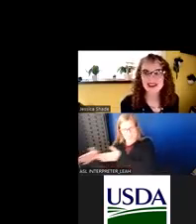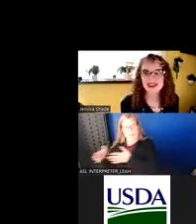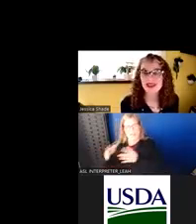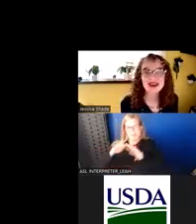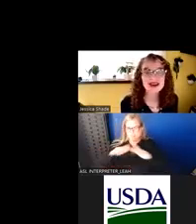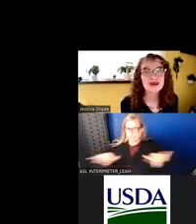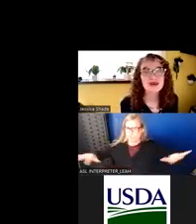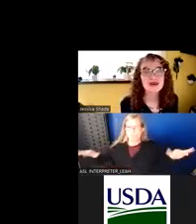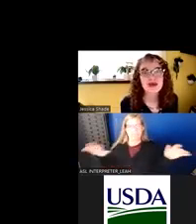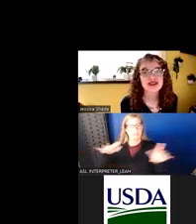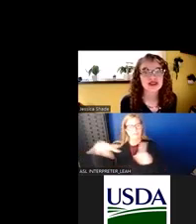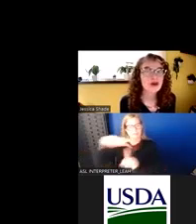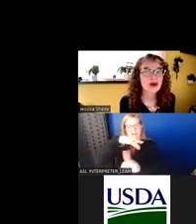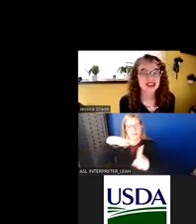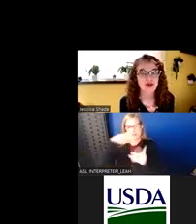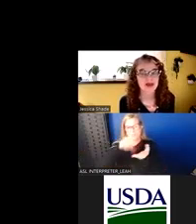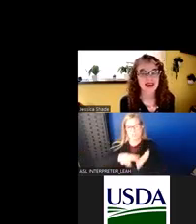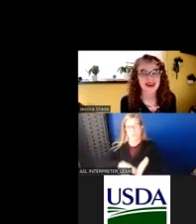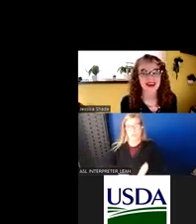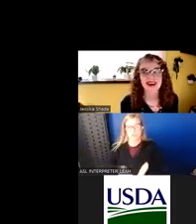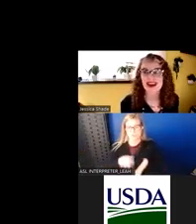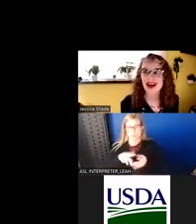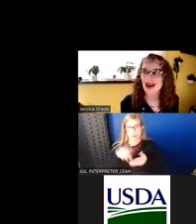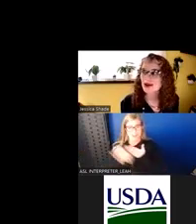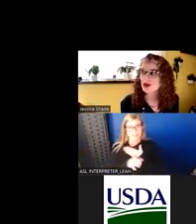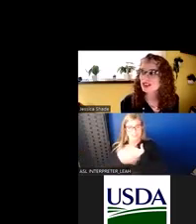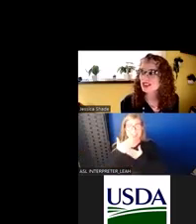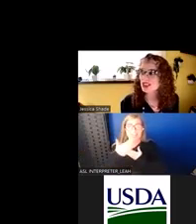So thank you both so much for being here, and I'm going to stop